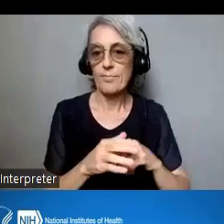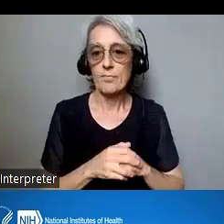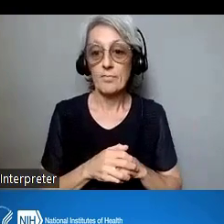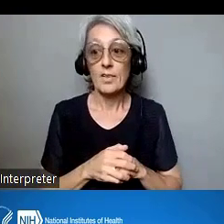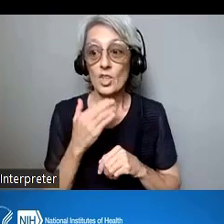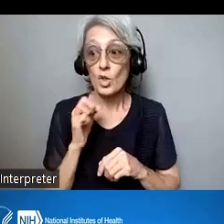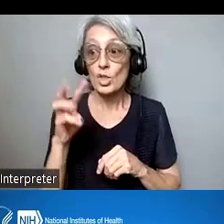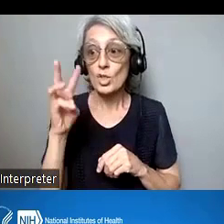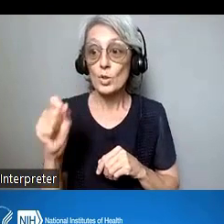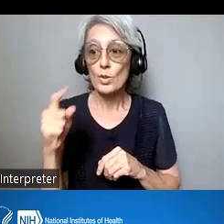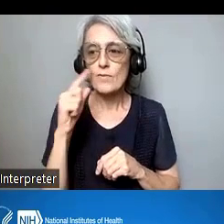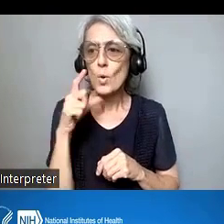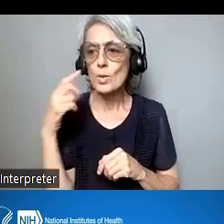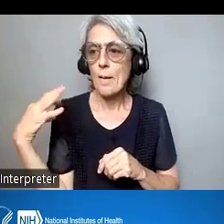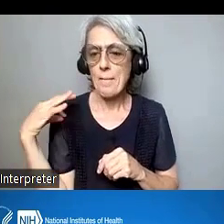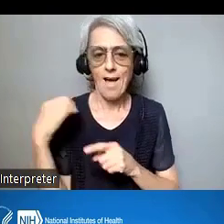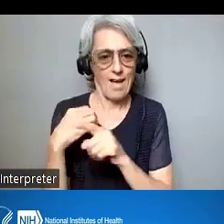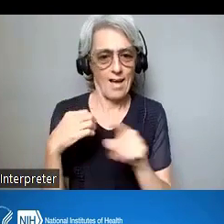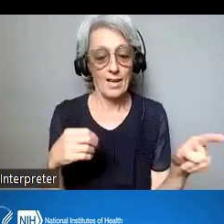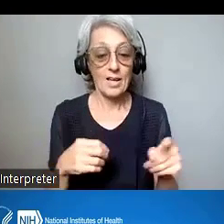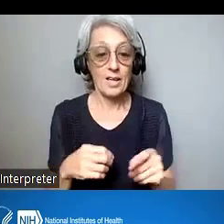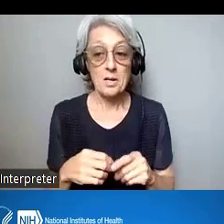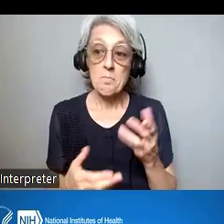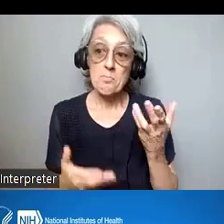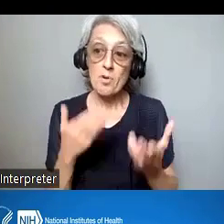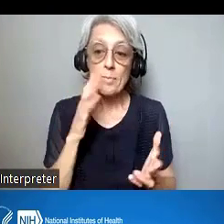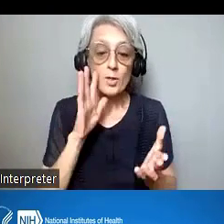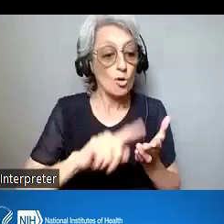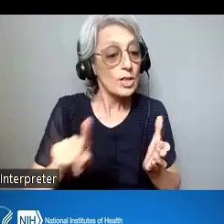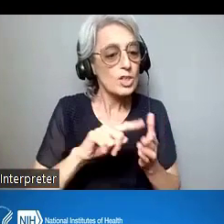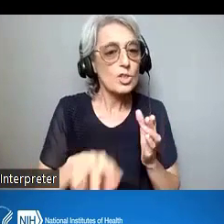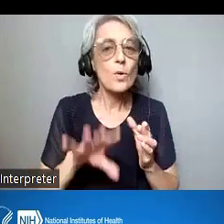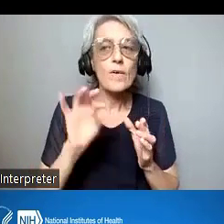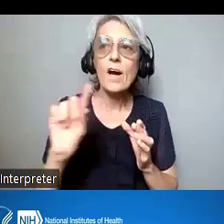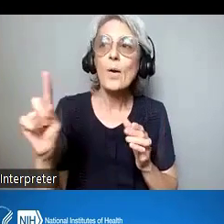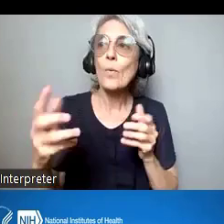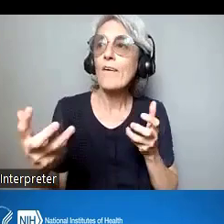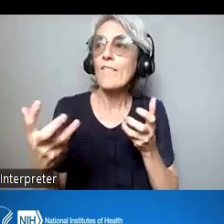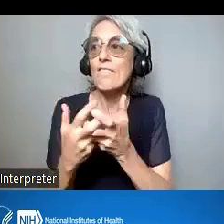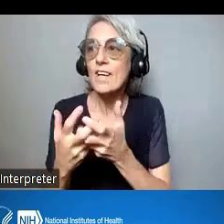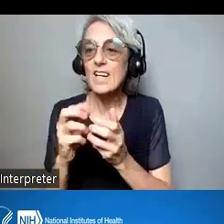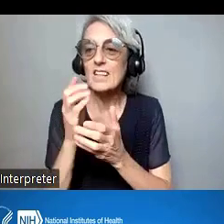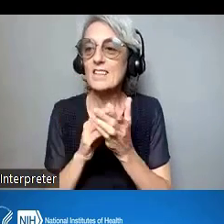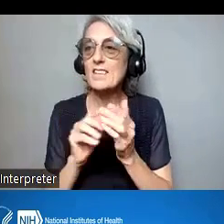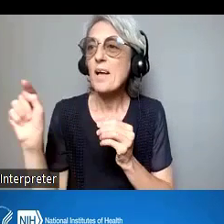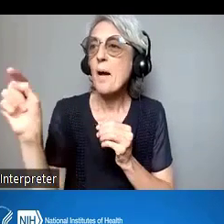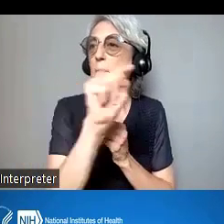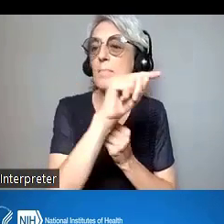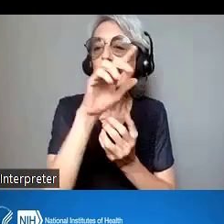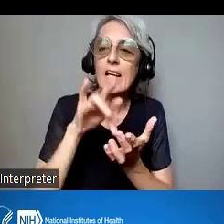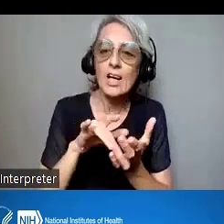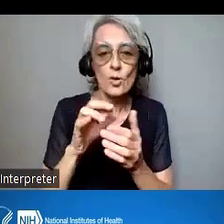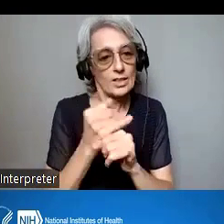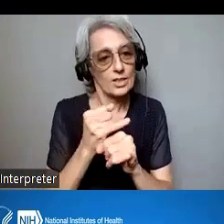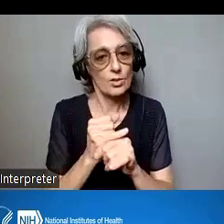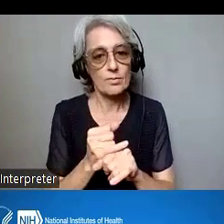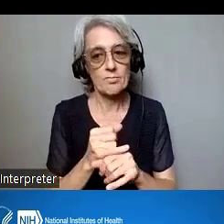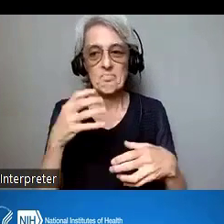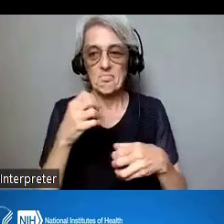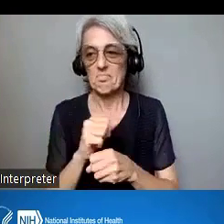So, most likely, you will find a fit for your research at one of the participating institutes or centers, or ICs as we refer to them.